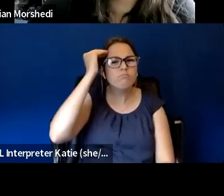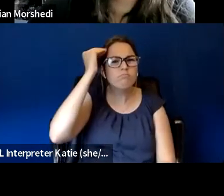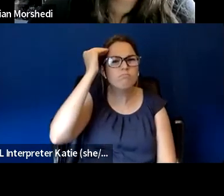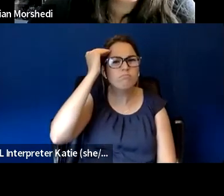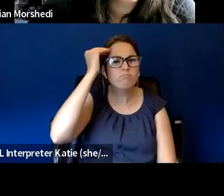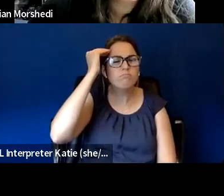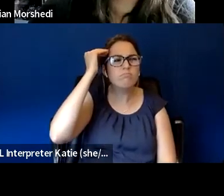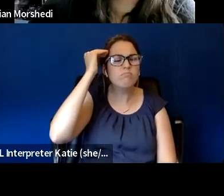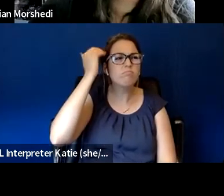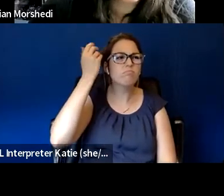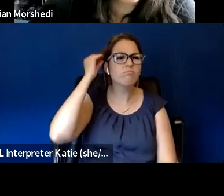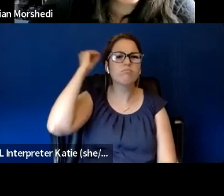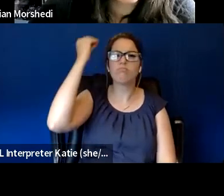when we're providing care to folks.